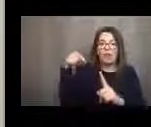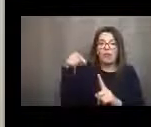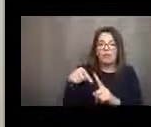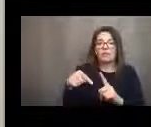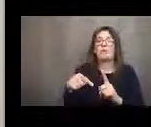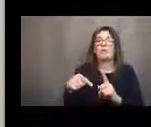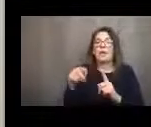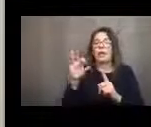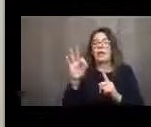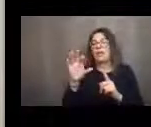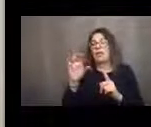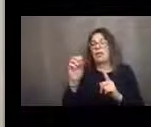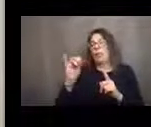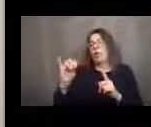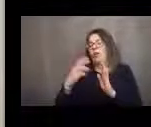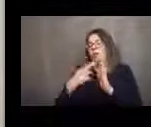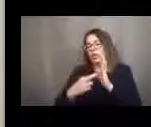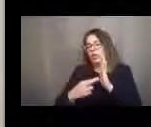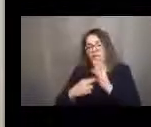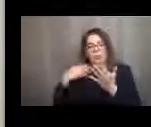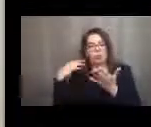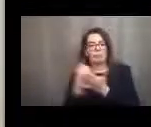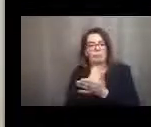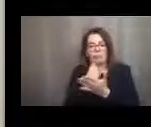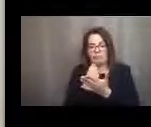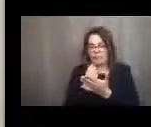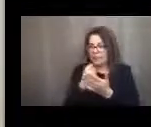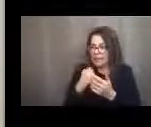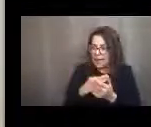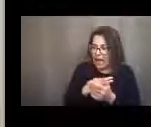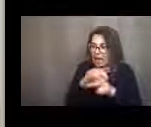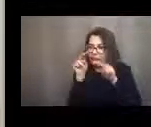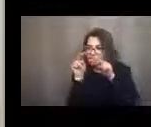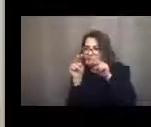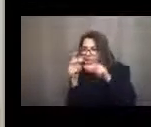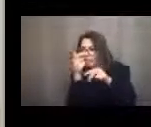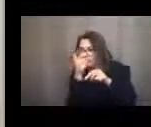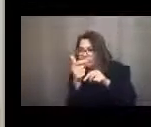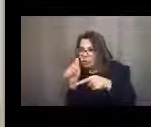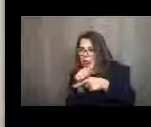So, I encourage you to take that opportunity to have your staff get trained on the regulation